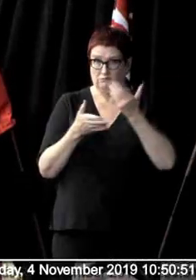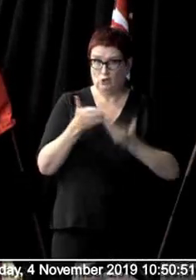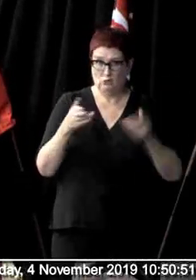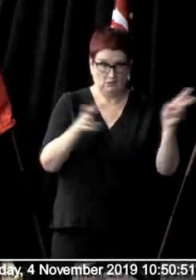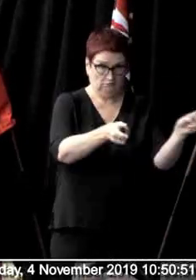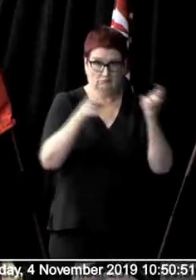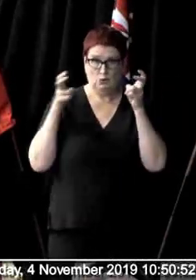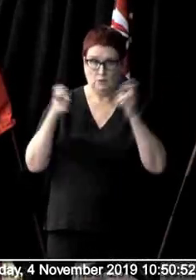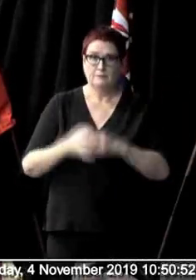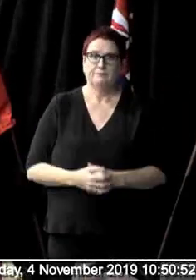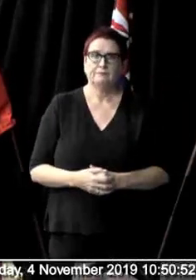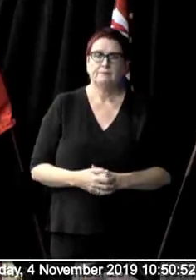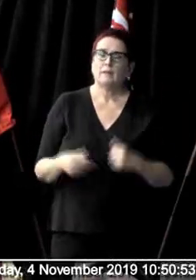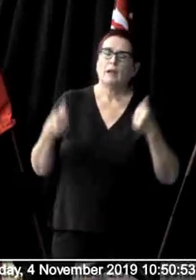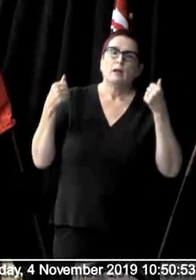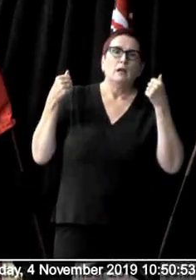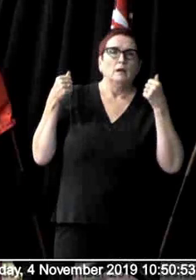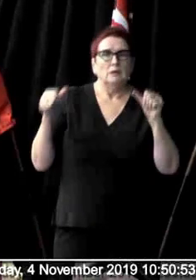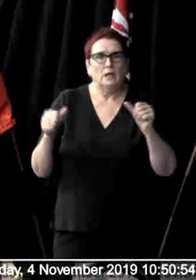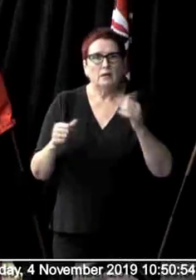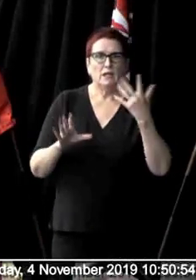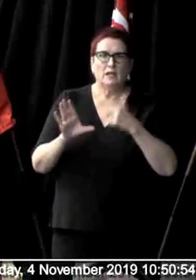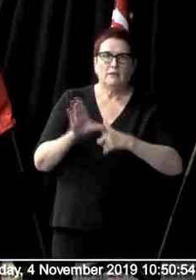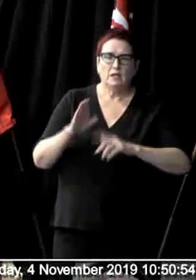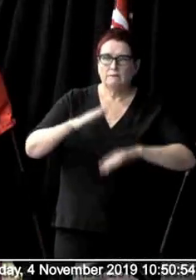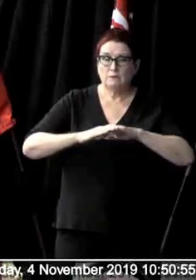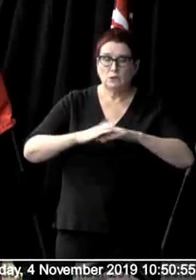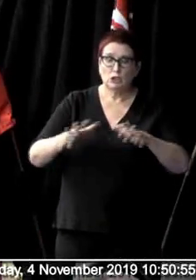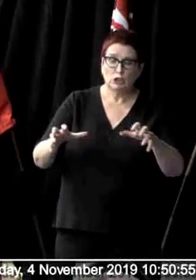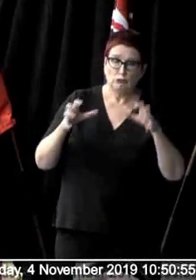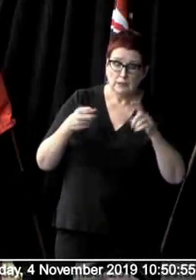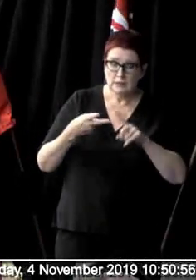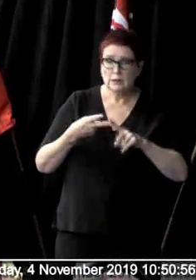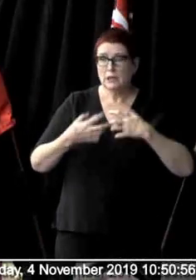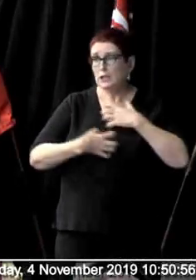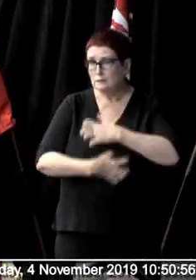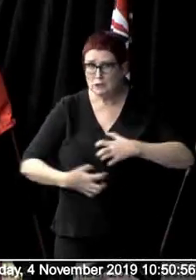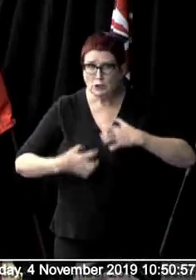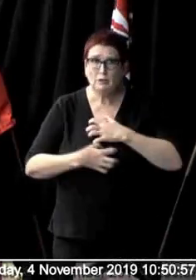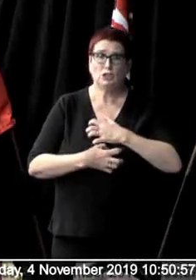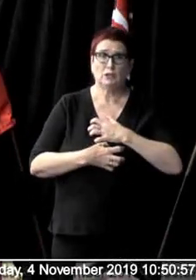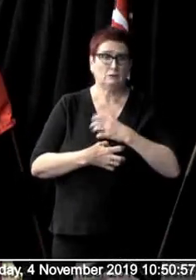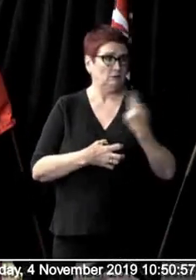Finally, after five years of stress, frustration, and both of us developing